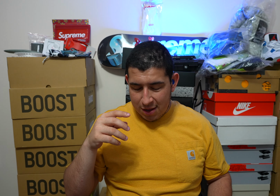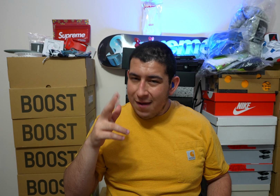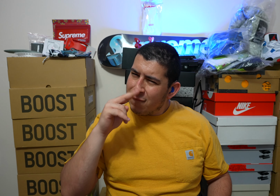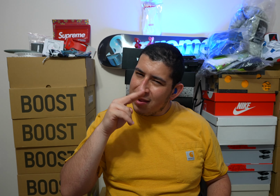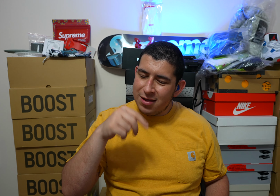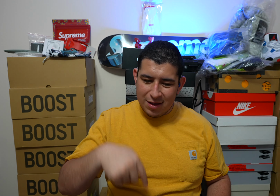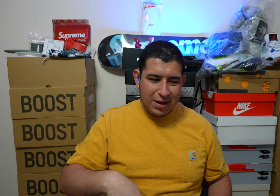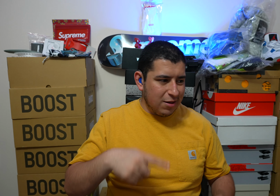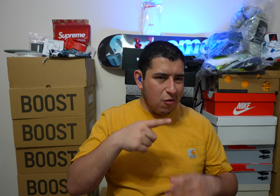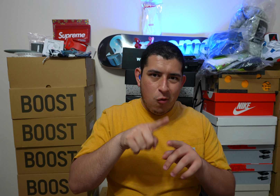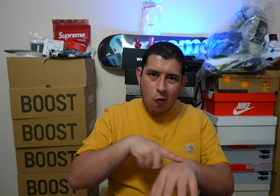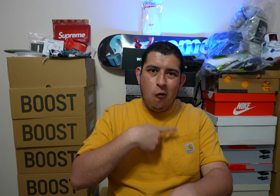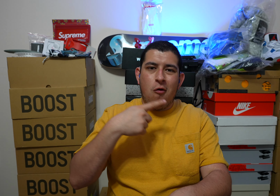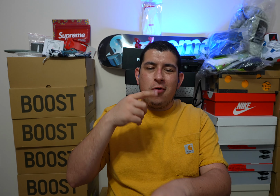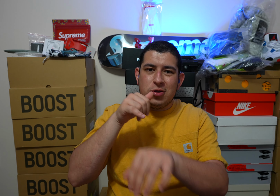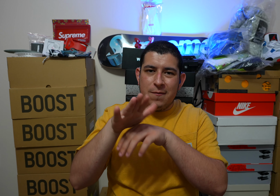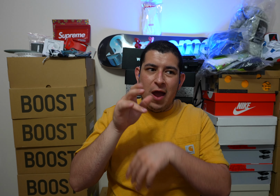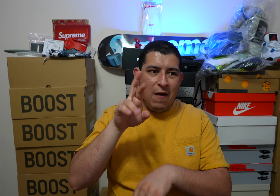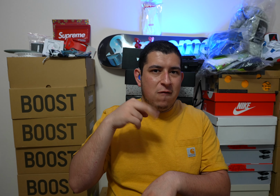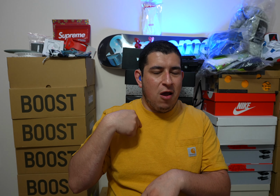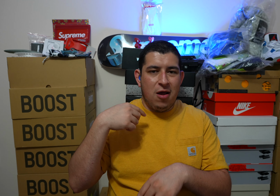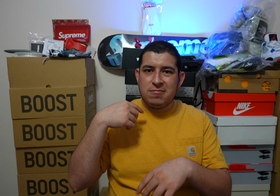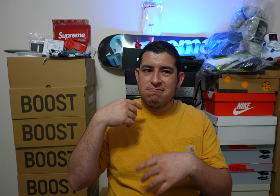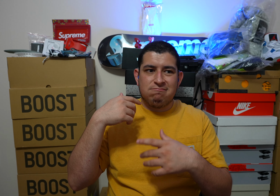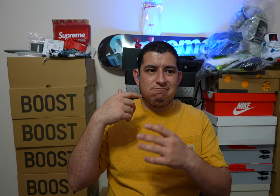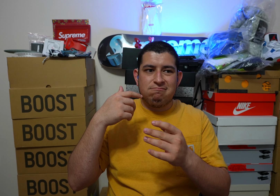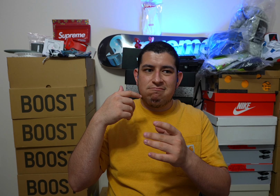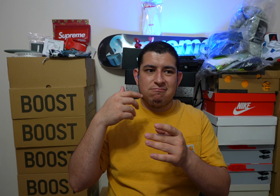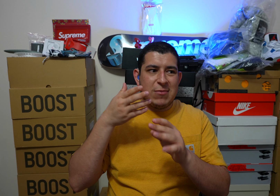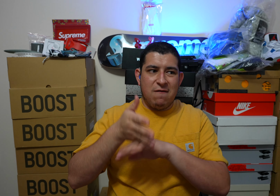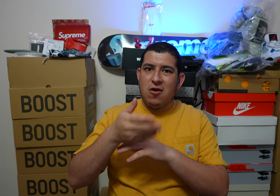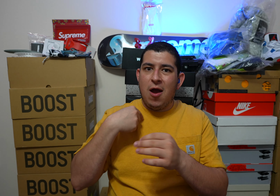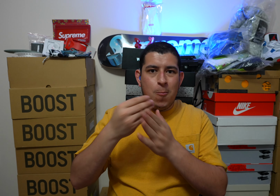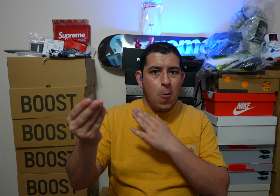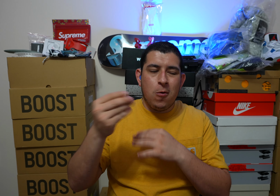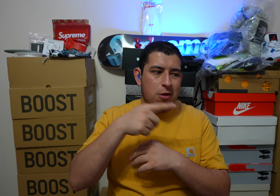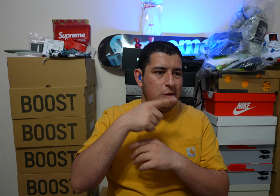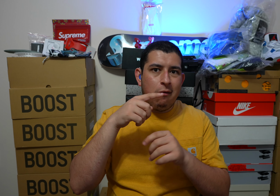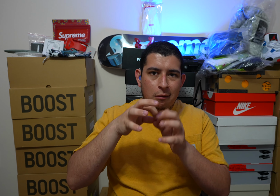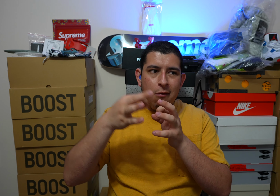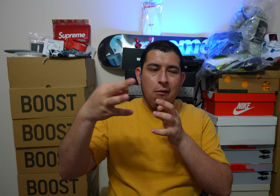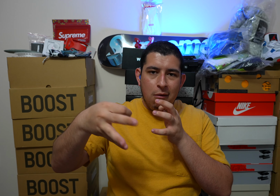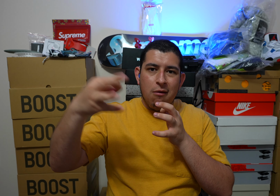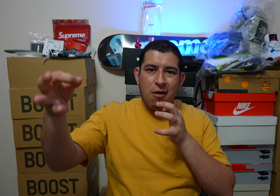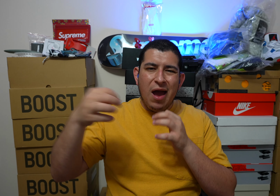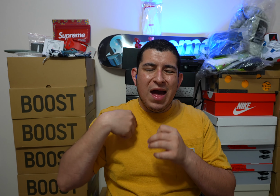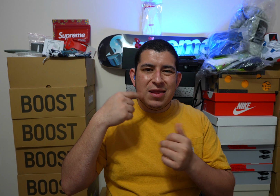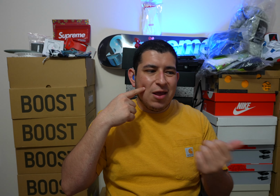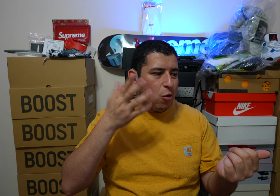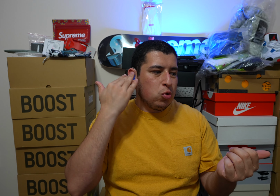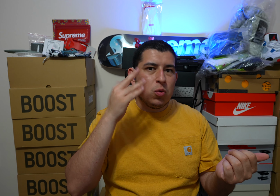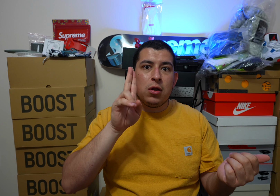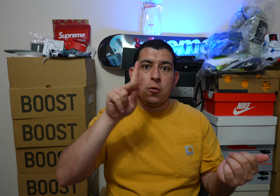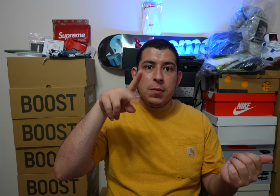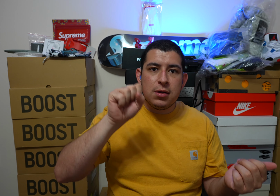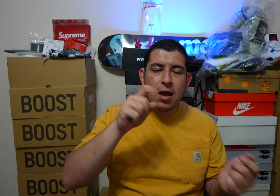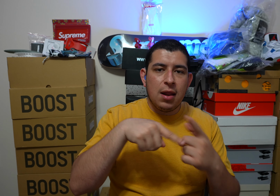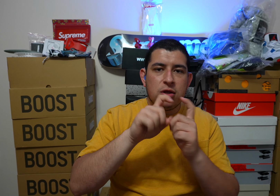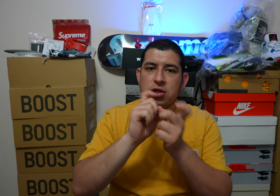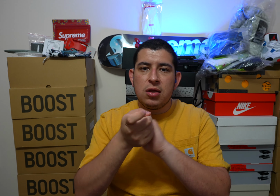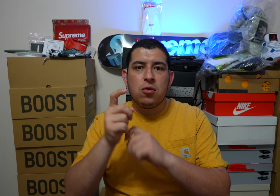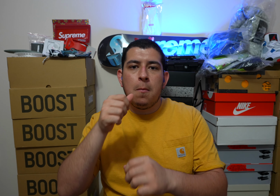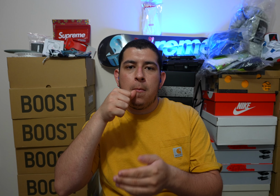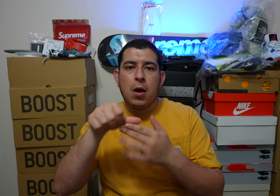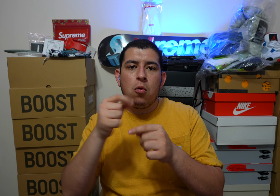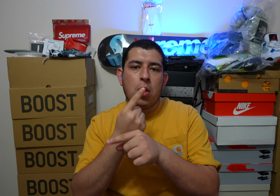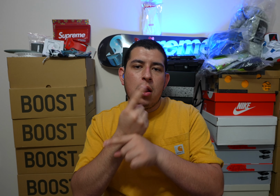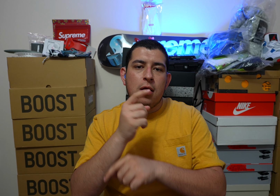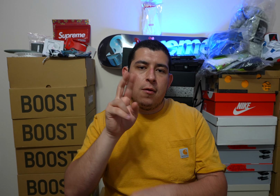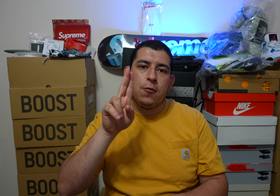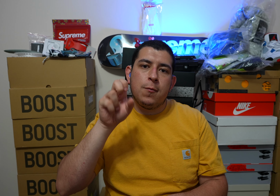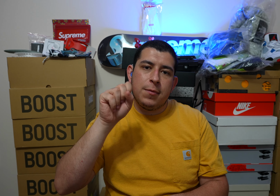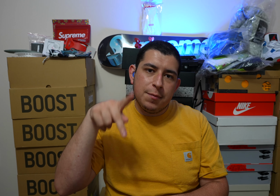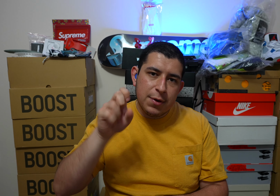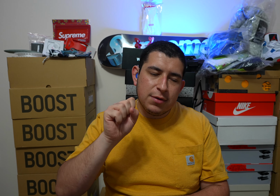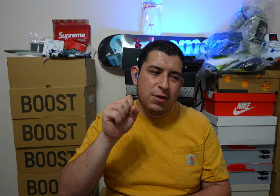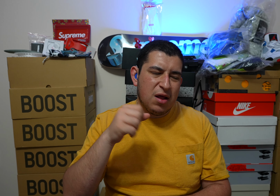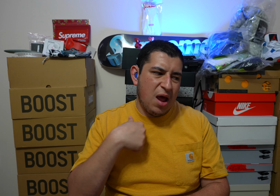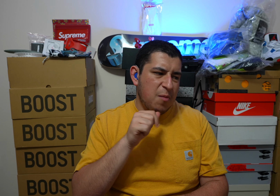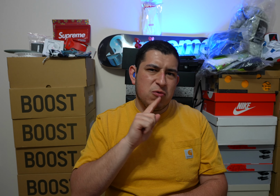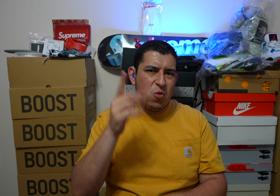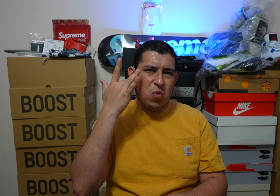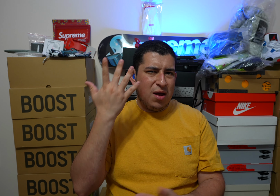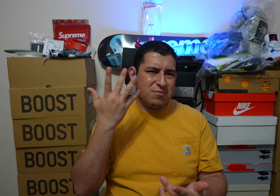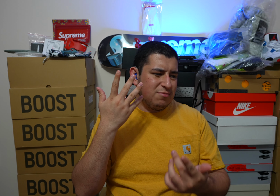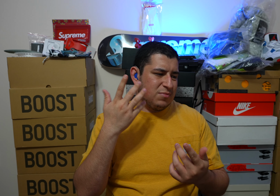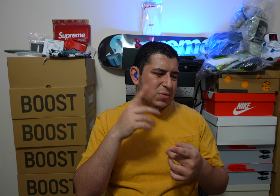Yeah, I know it has been a while ago. But the funny thing is the ship was delayed a few times. Then ended up switching to USPS.